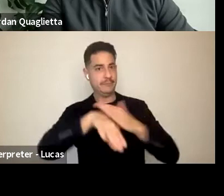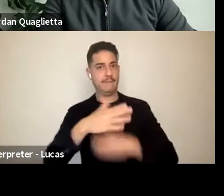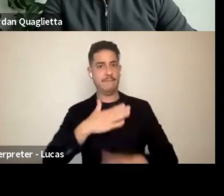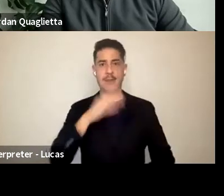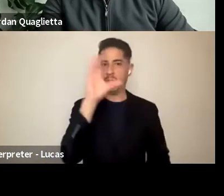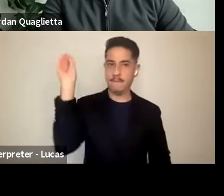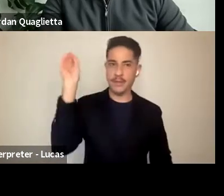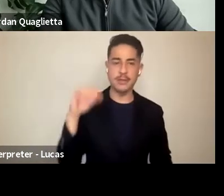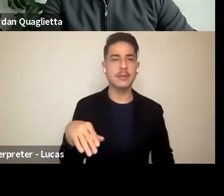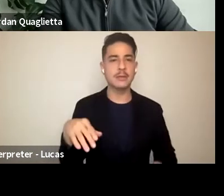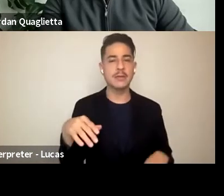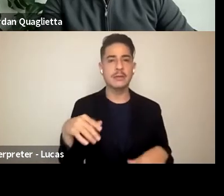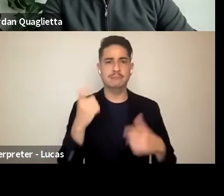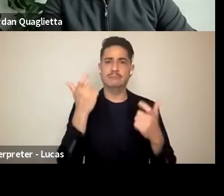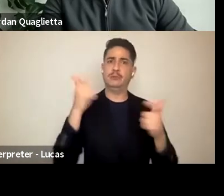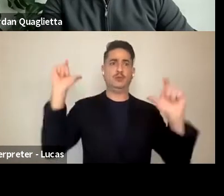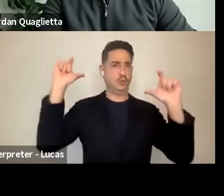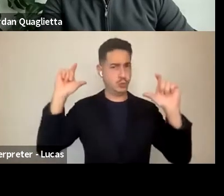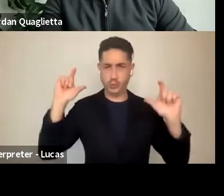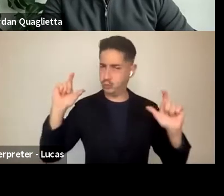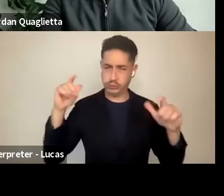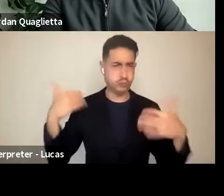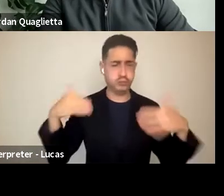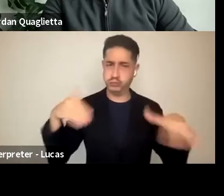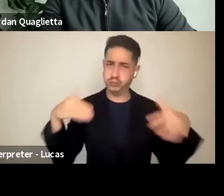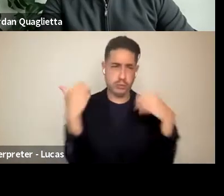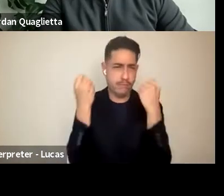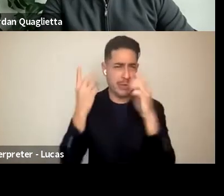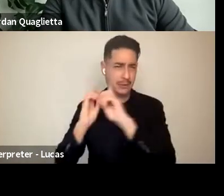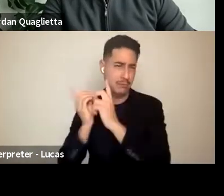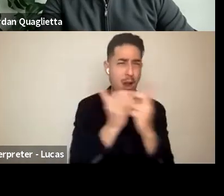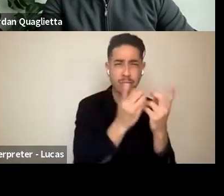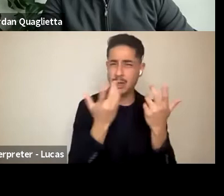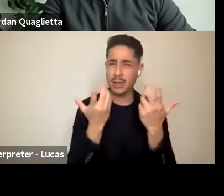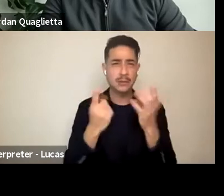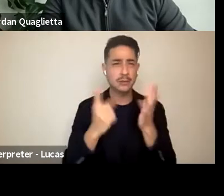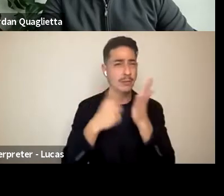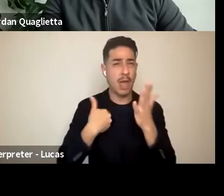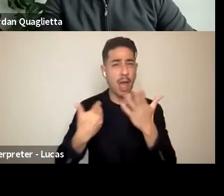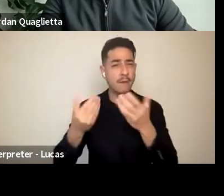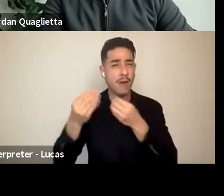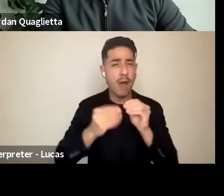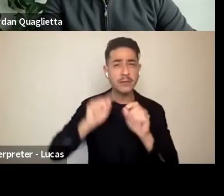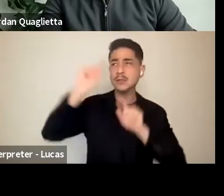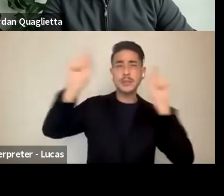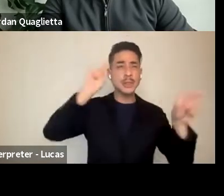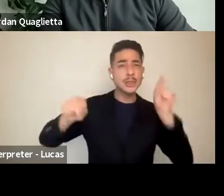And it's a beast. These organizations are massive. They're in different geographies. There's so many different departments, probably so many different